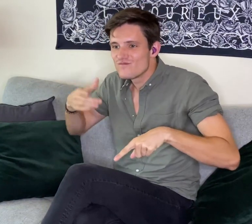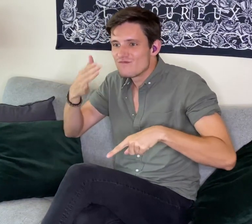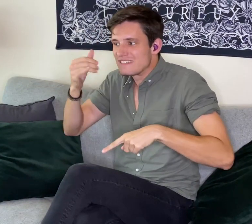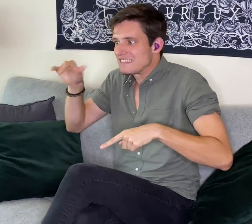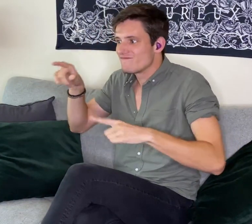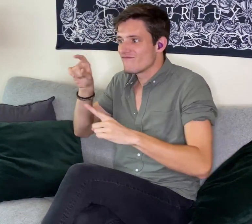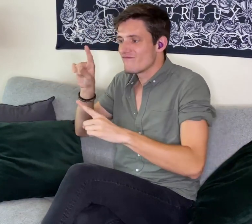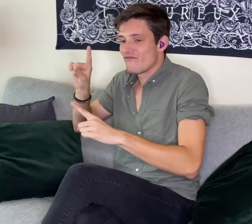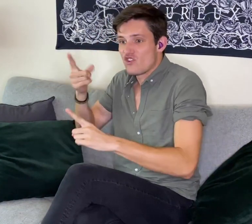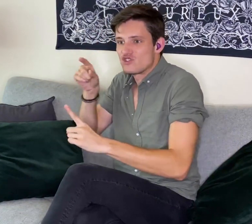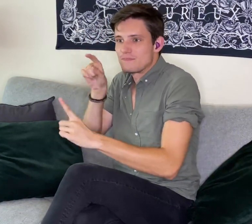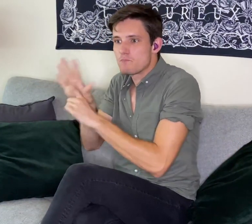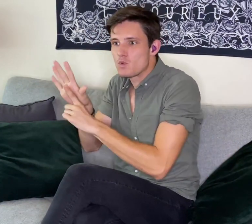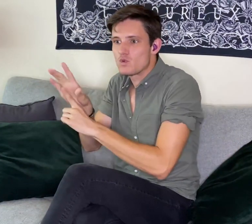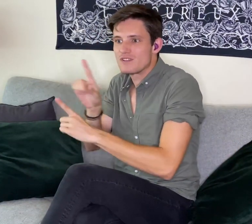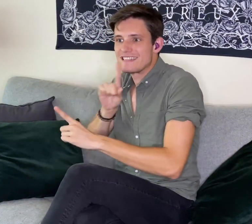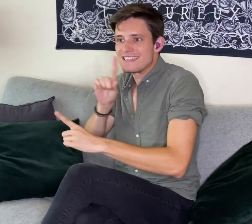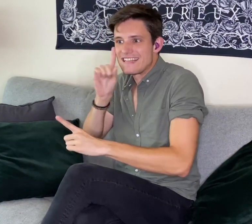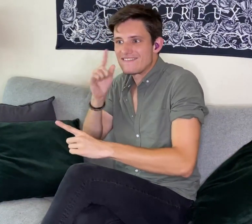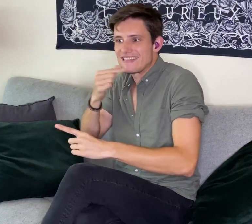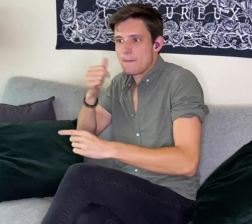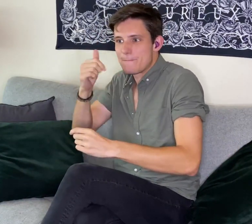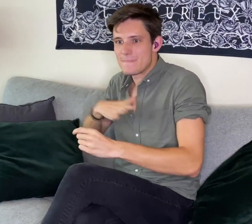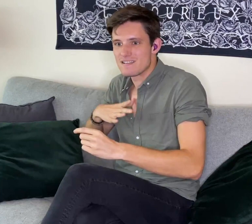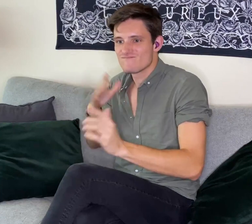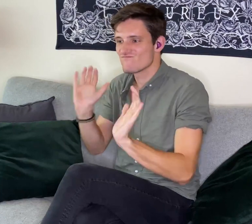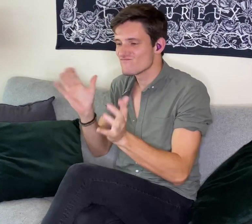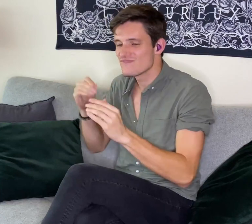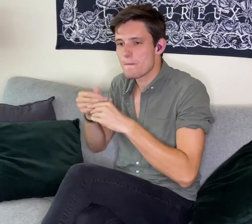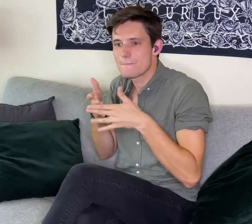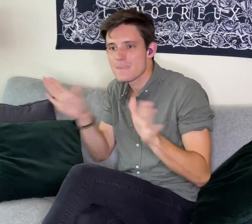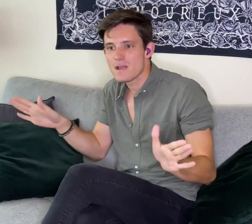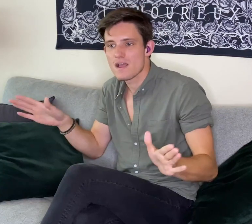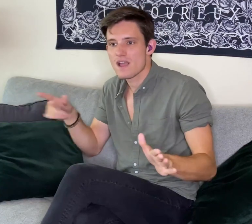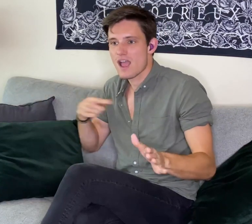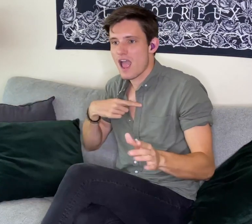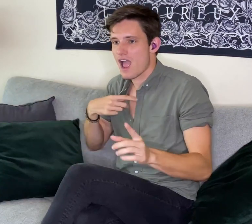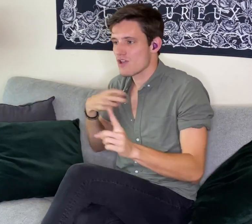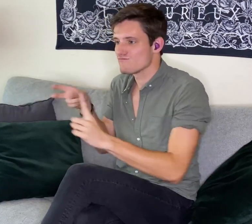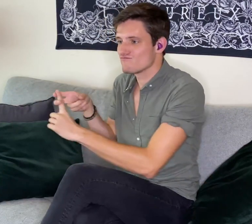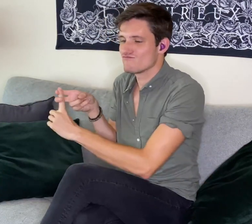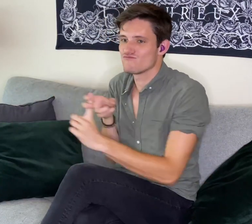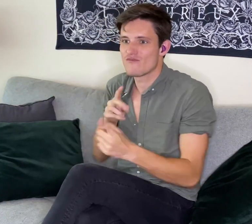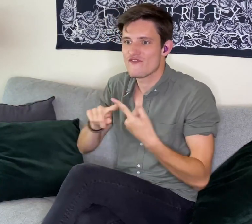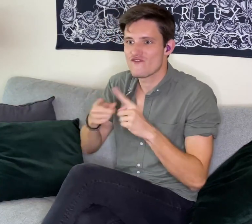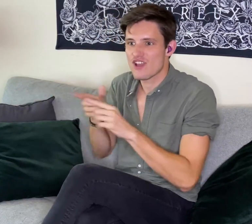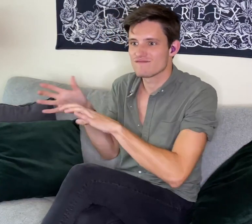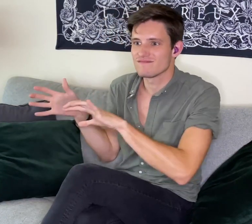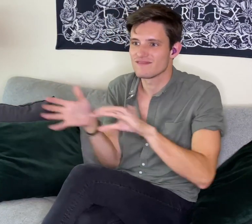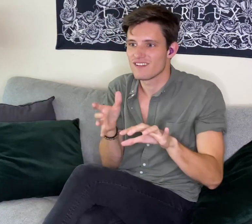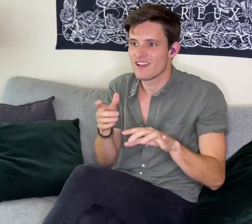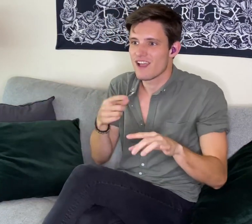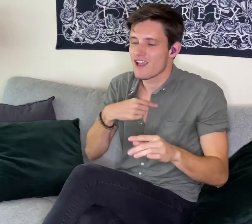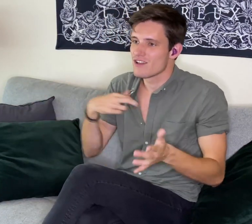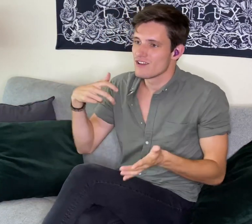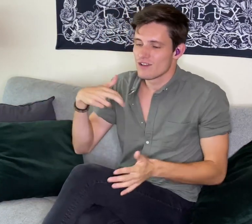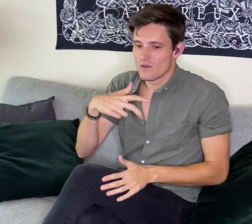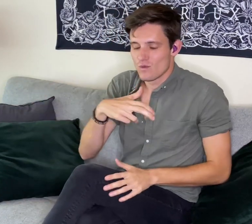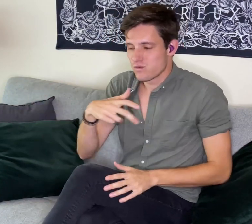overwhelmed and nervous because that was the first time I’ve ever seen a group of deaf gay men chatting in public. I pulled my friends aside, and I was pacing back